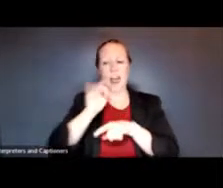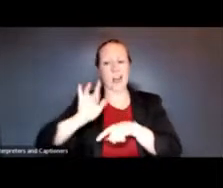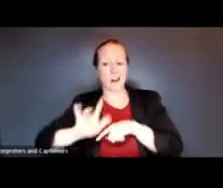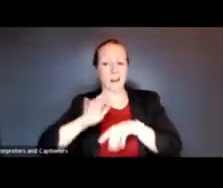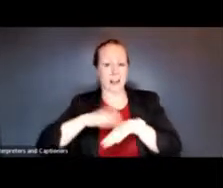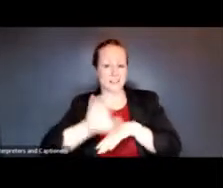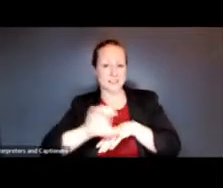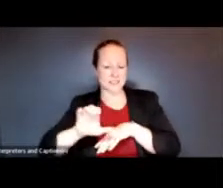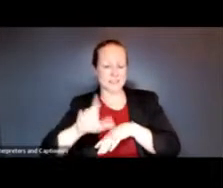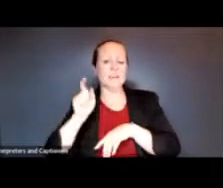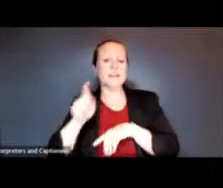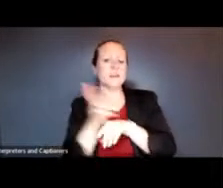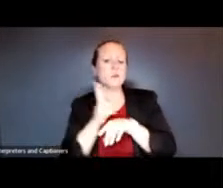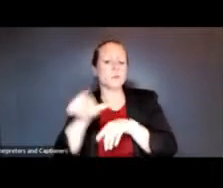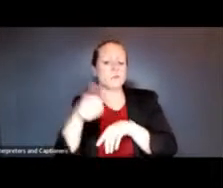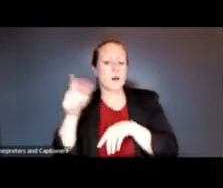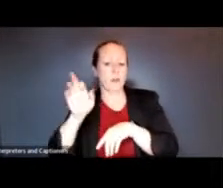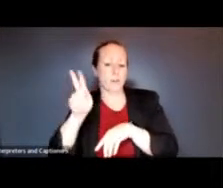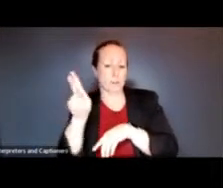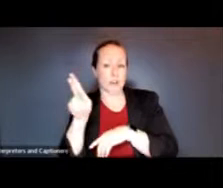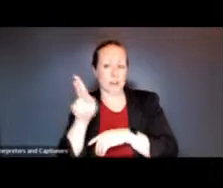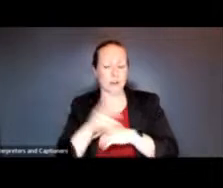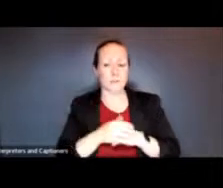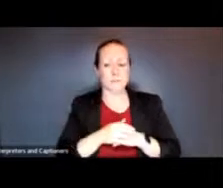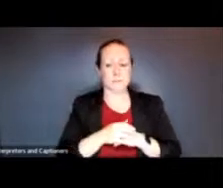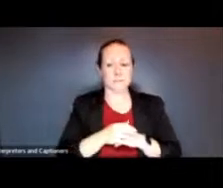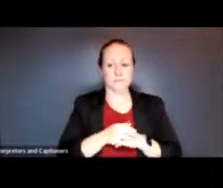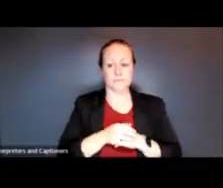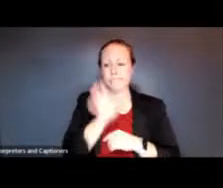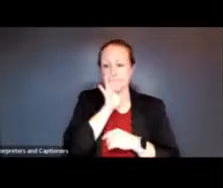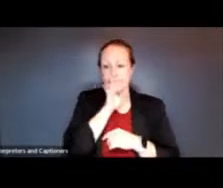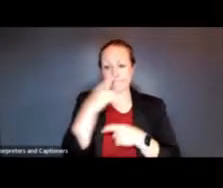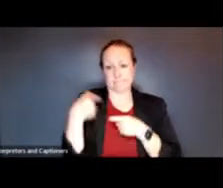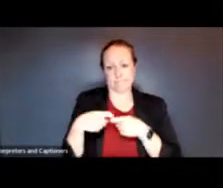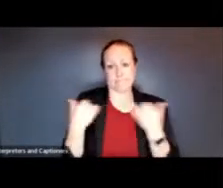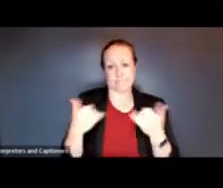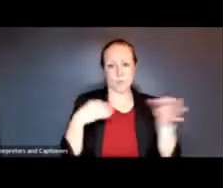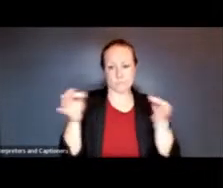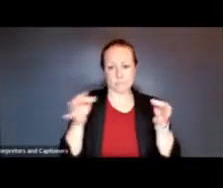the Spanish captions. Este seminario de web estará subtitulado en vivo en inglés y